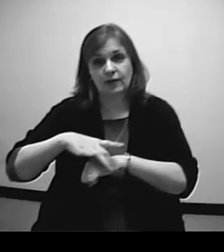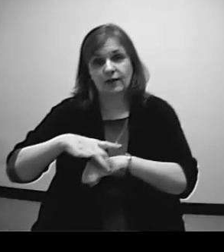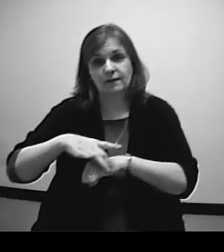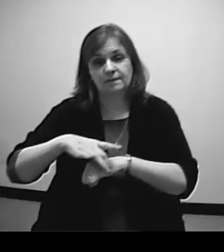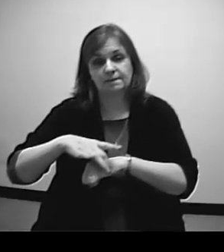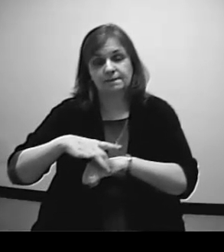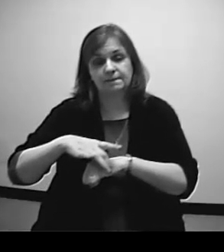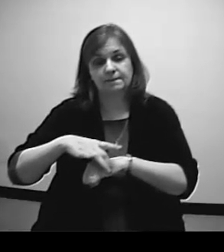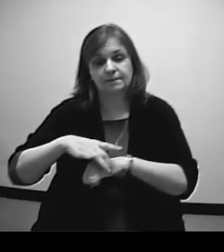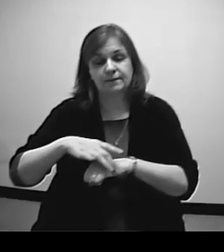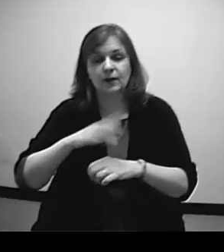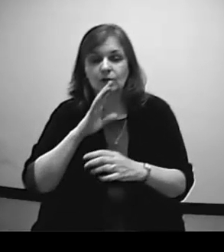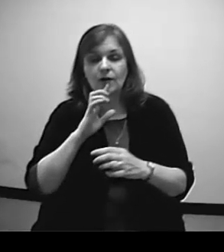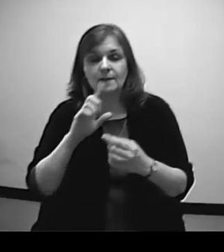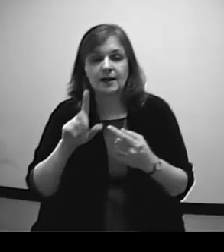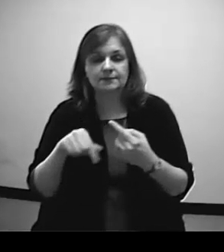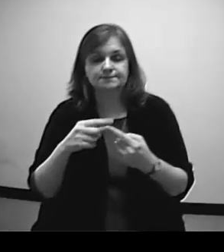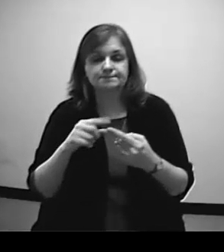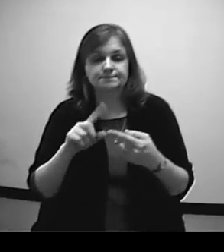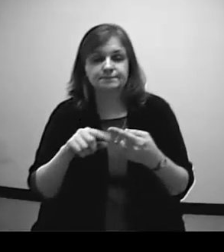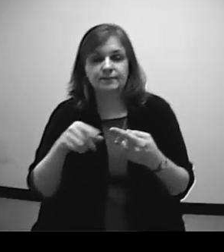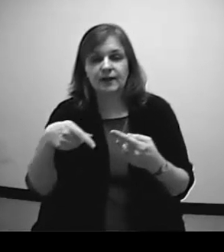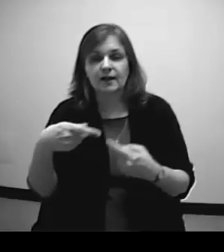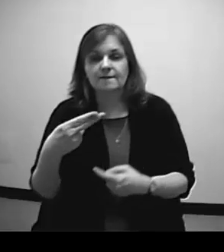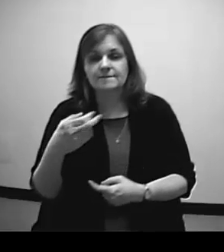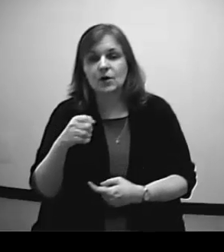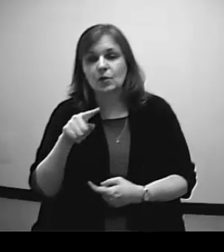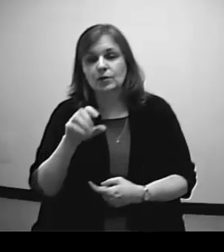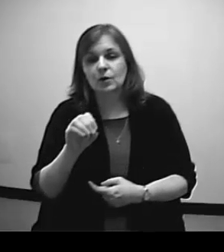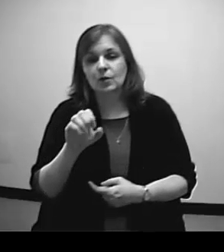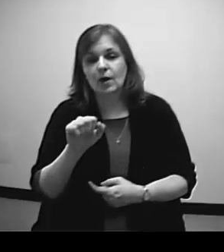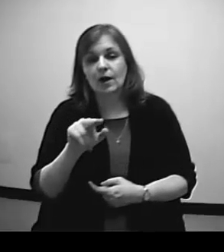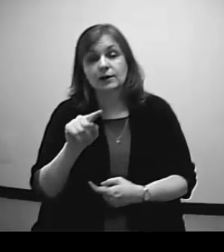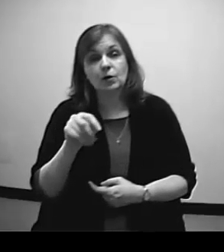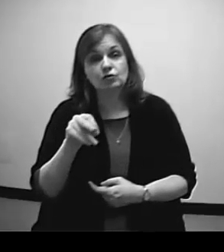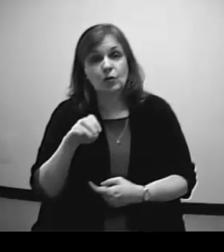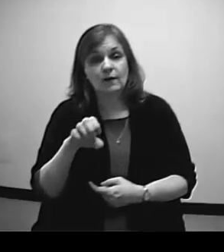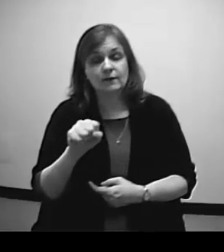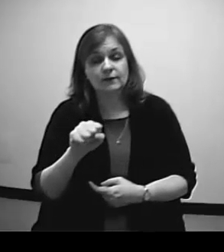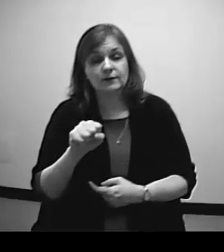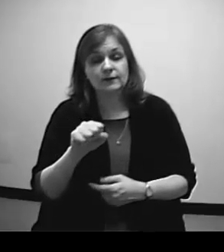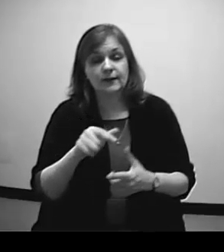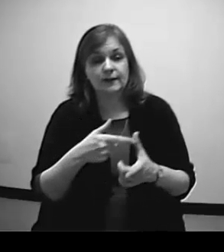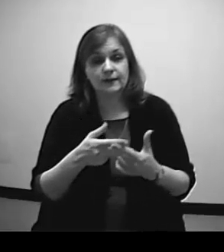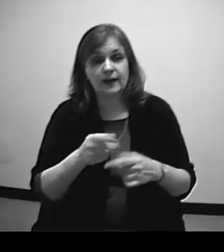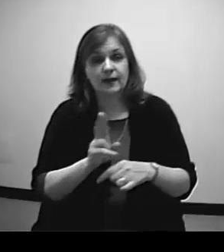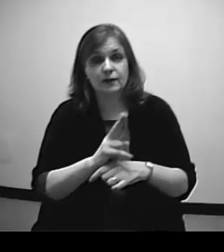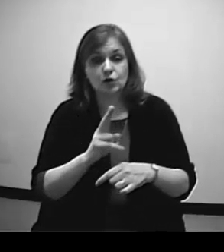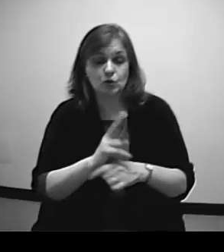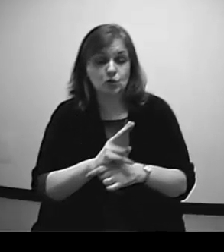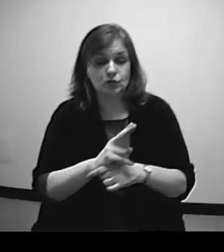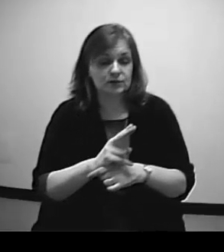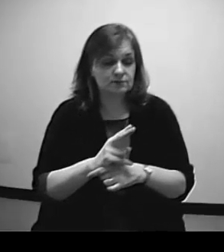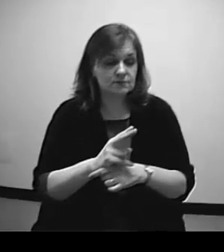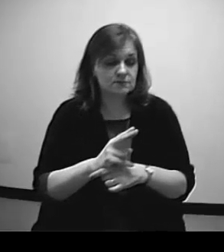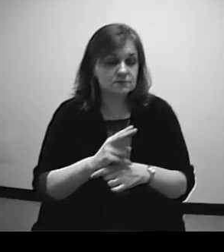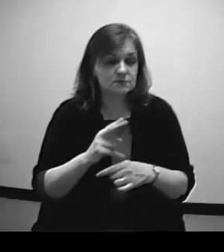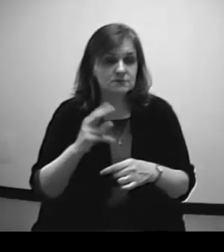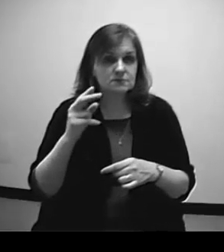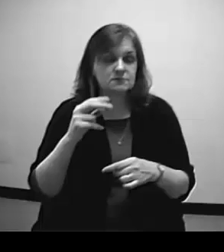Photoautrophs are organisms that are going to use light energy to actually produce organic molecules and